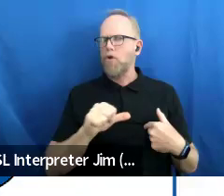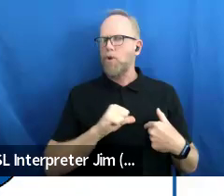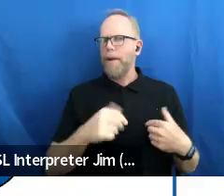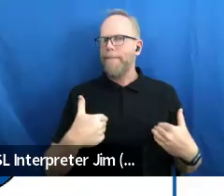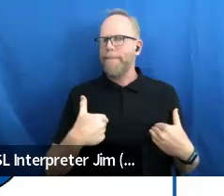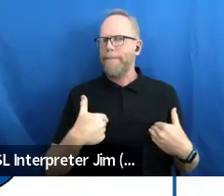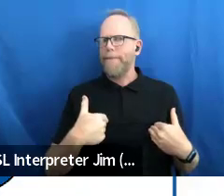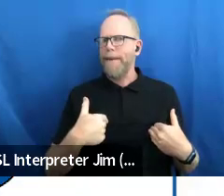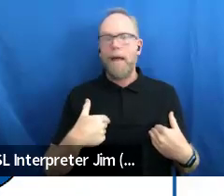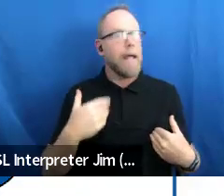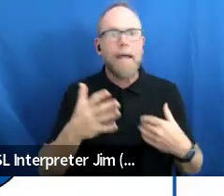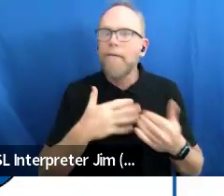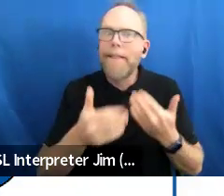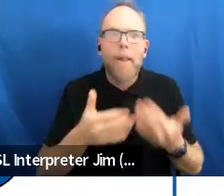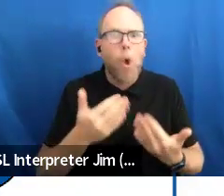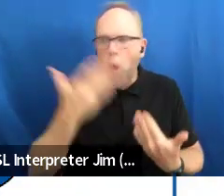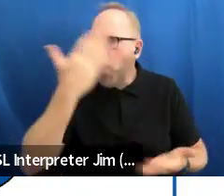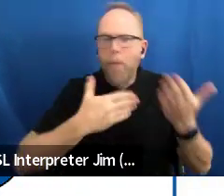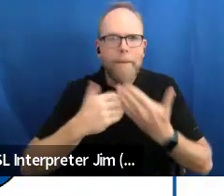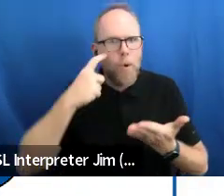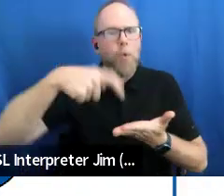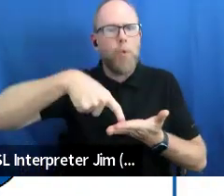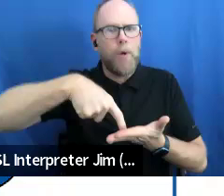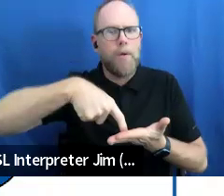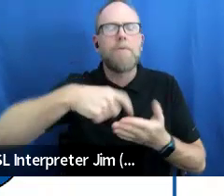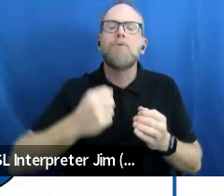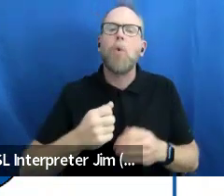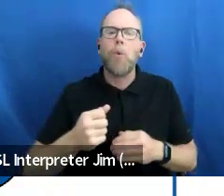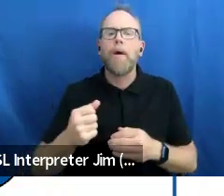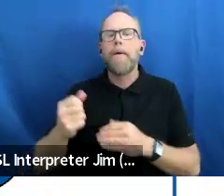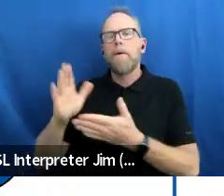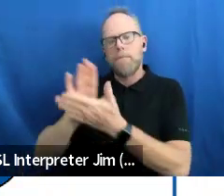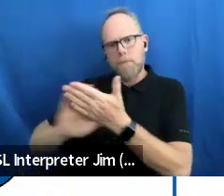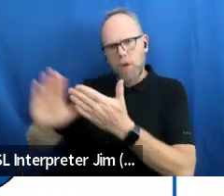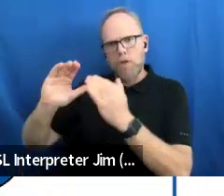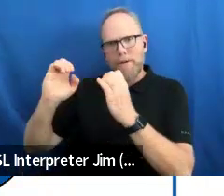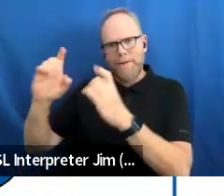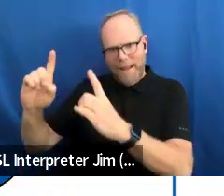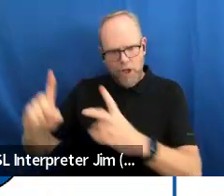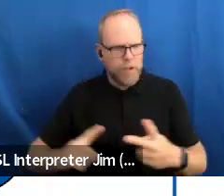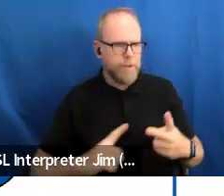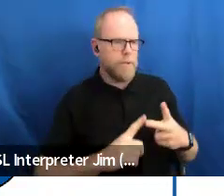And so everybody, higher education and K-12 teachers need training on disability.